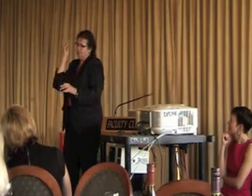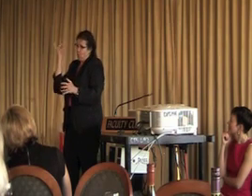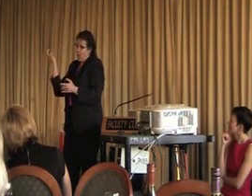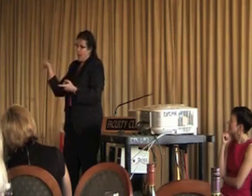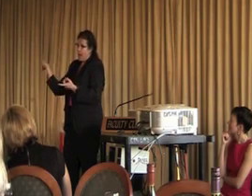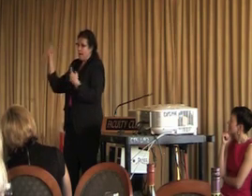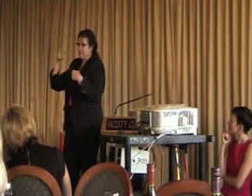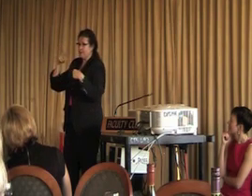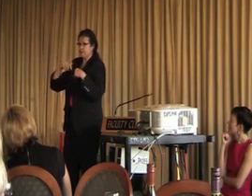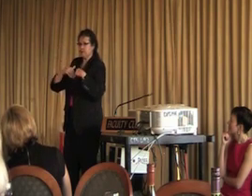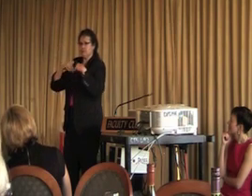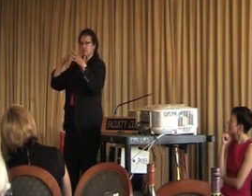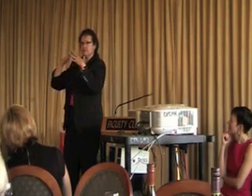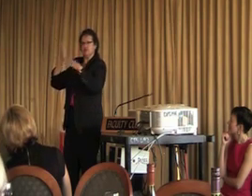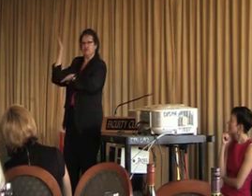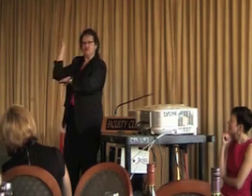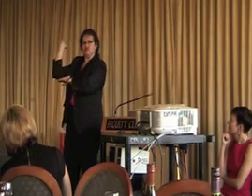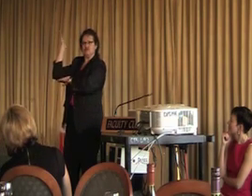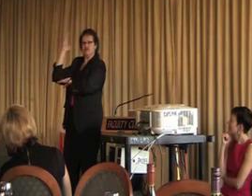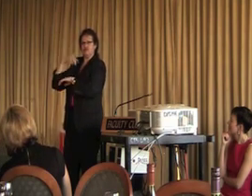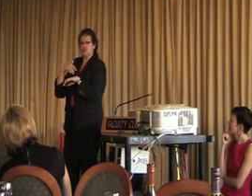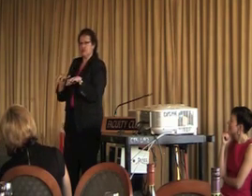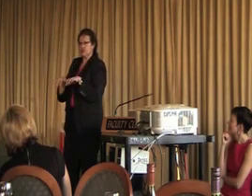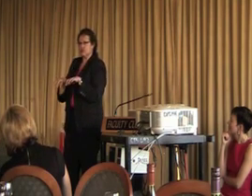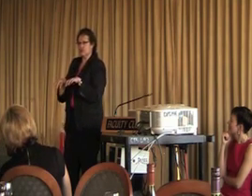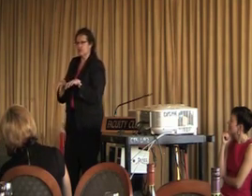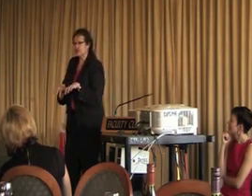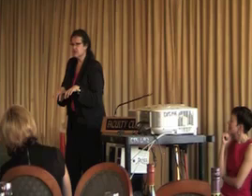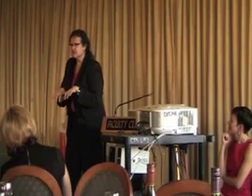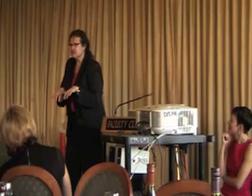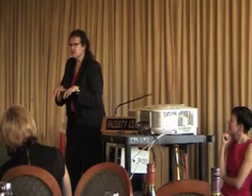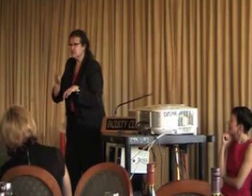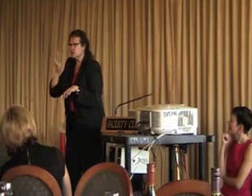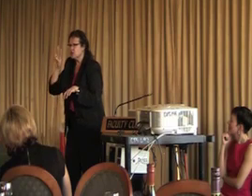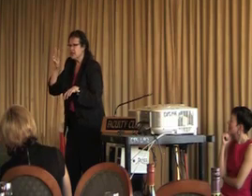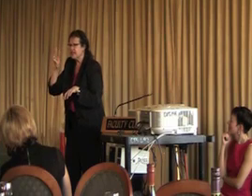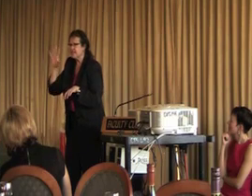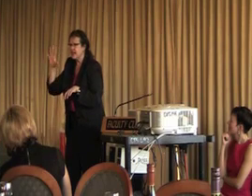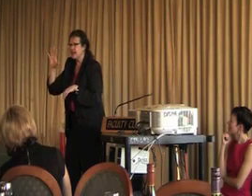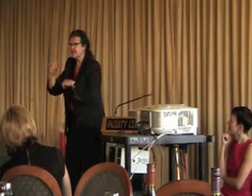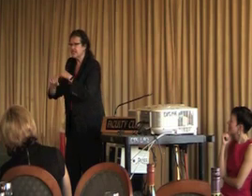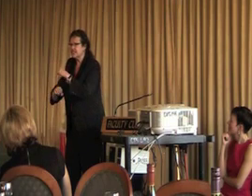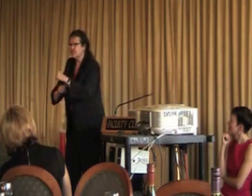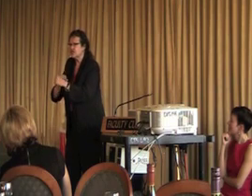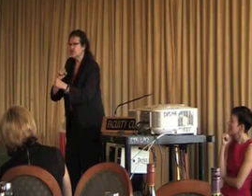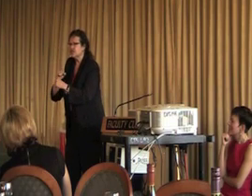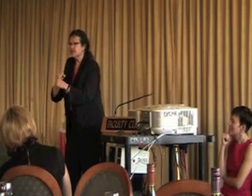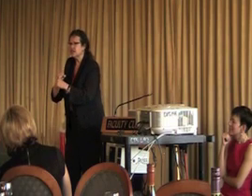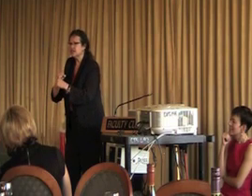back in the fall, and asked me if I would consider coming for this special event. And